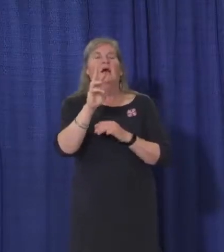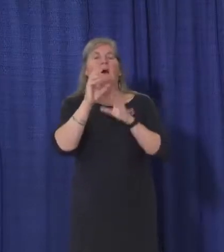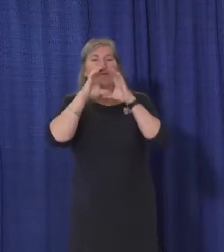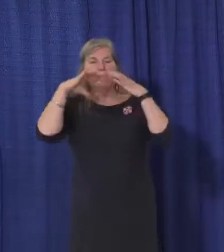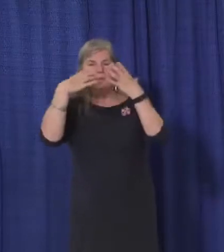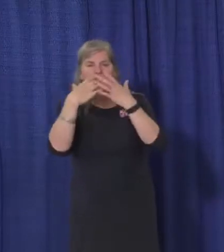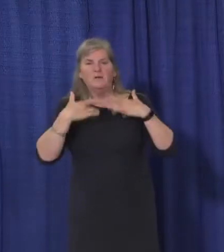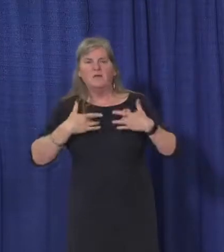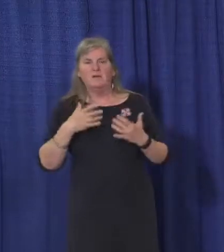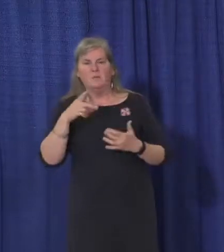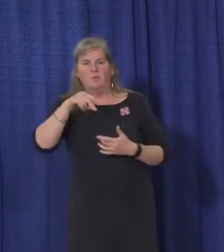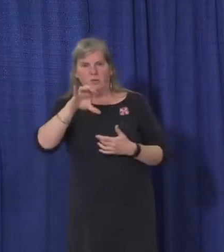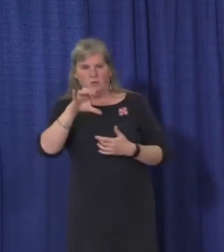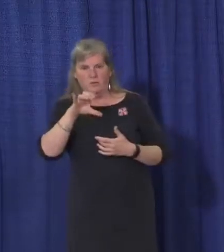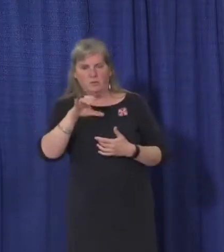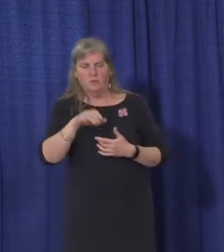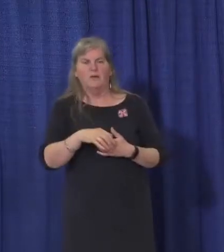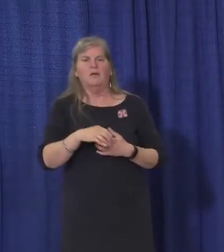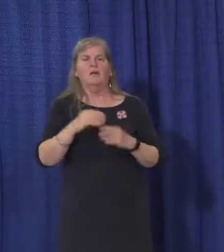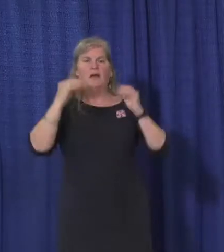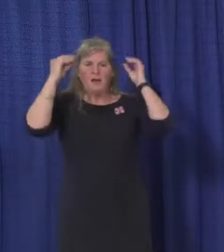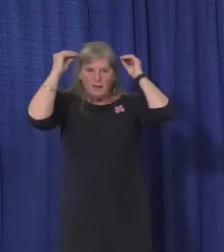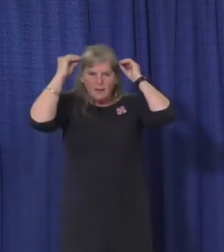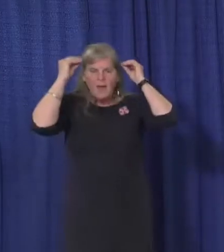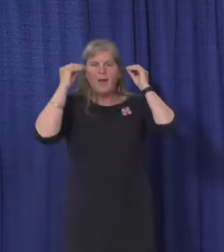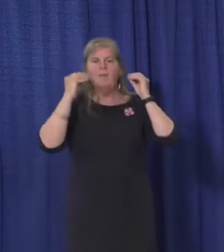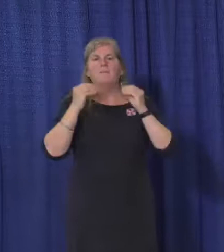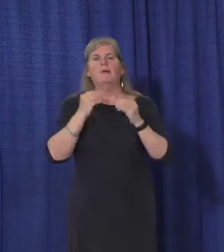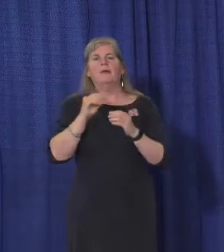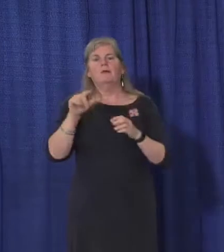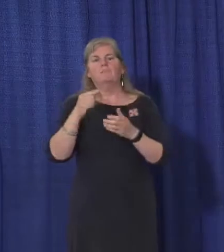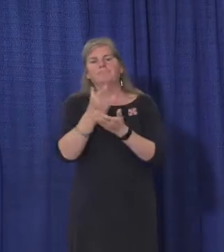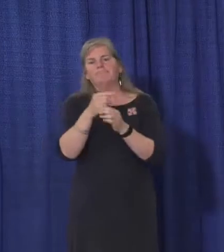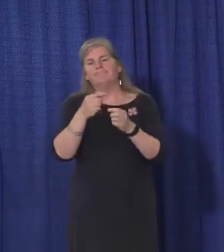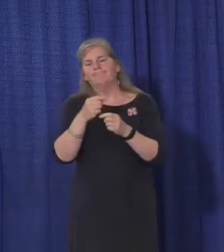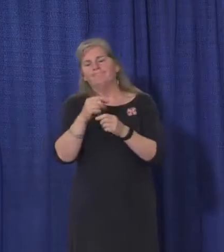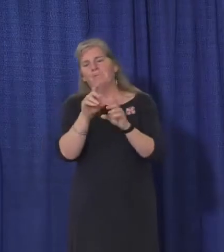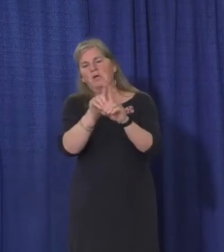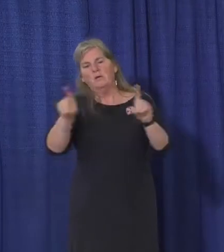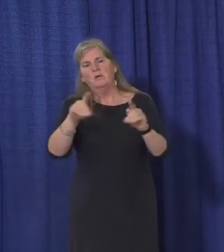Creek and a cap and gown rehearsal and June 10th,